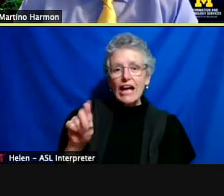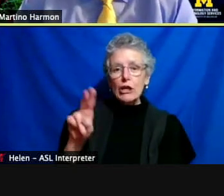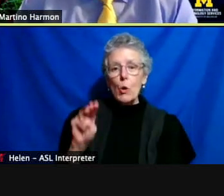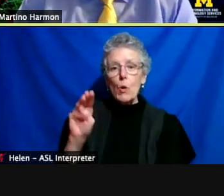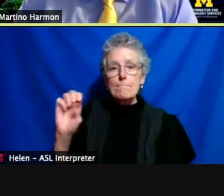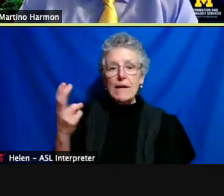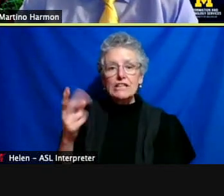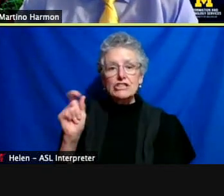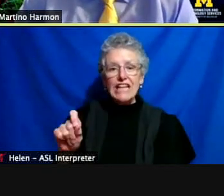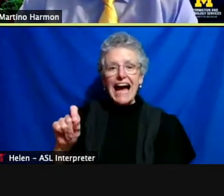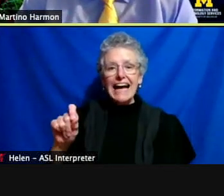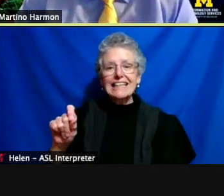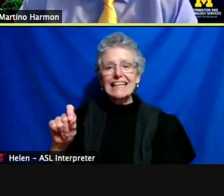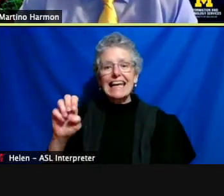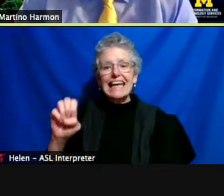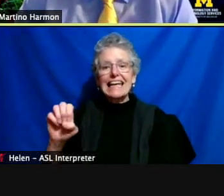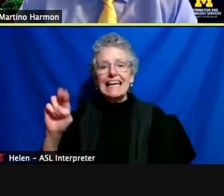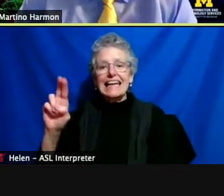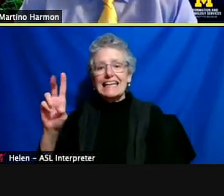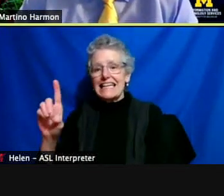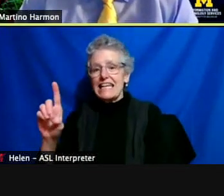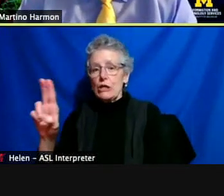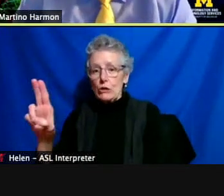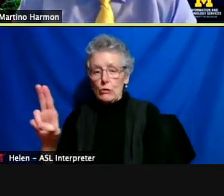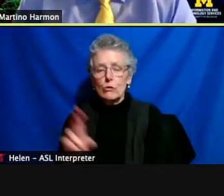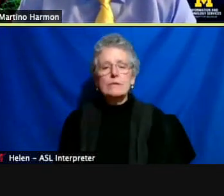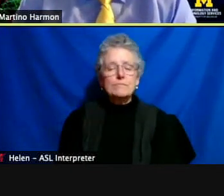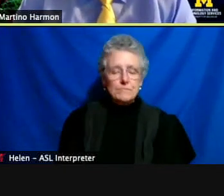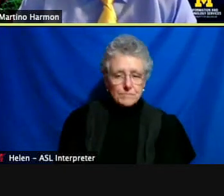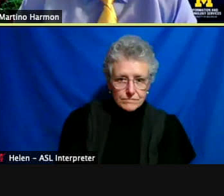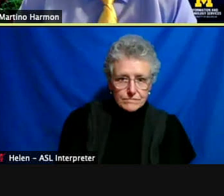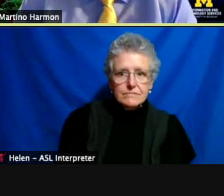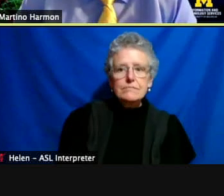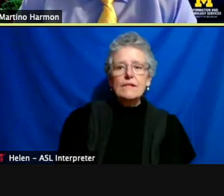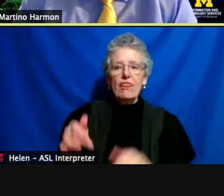That's G-I-N-S-B-E-R-G.umich.edu